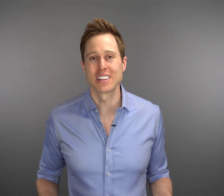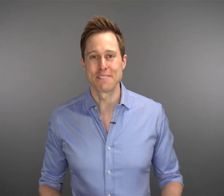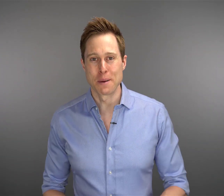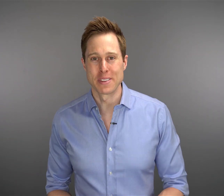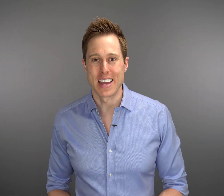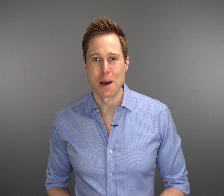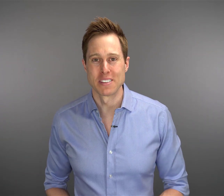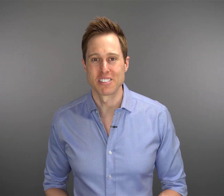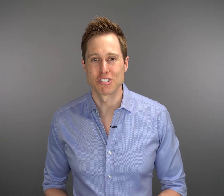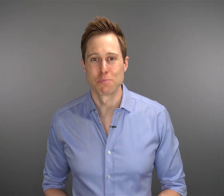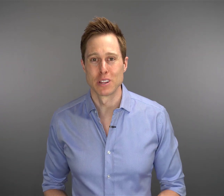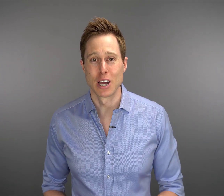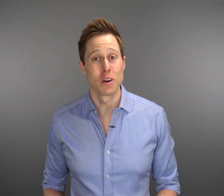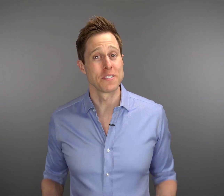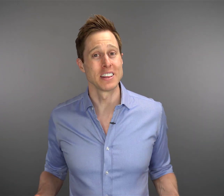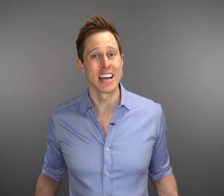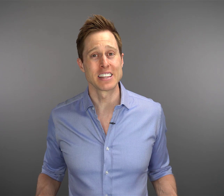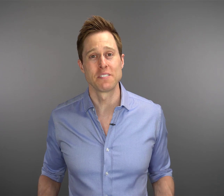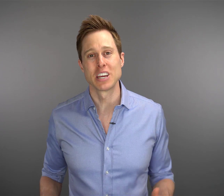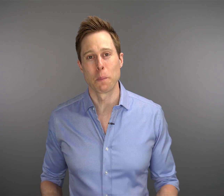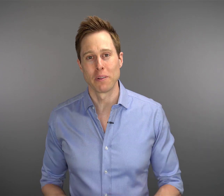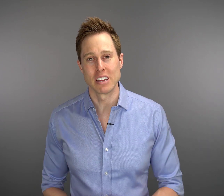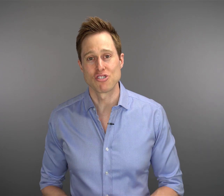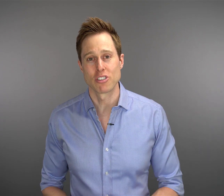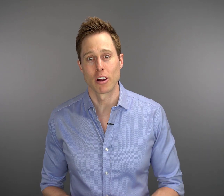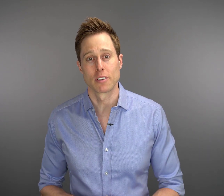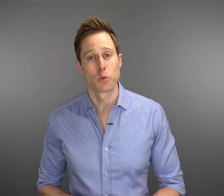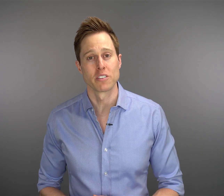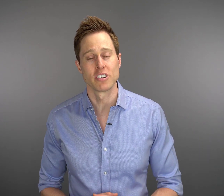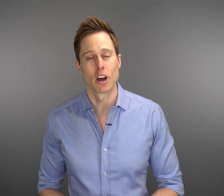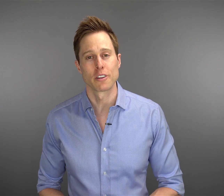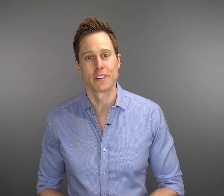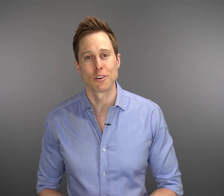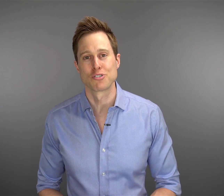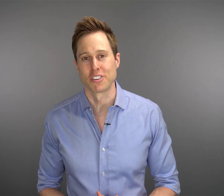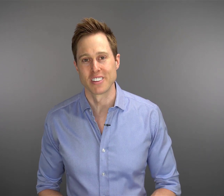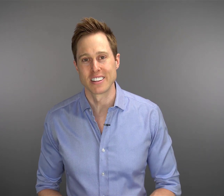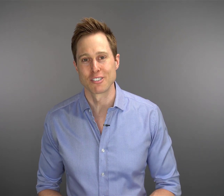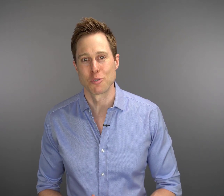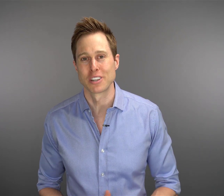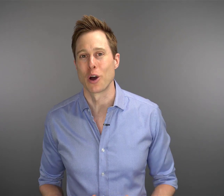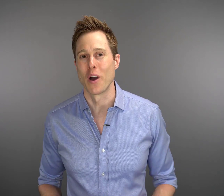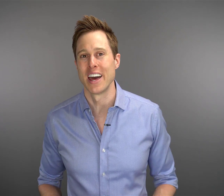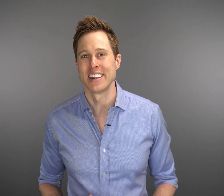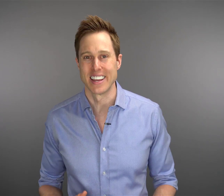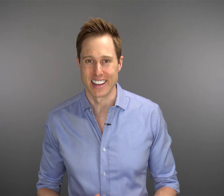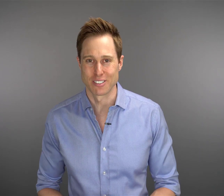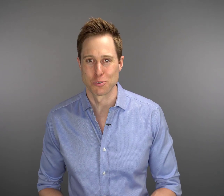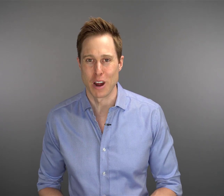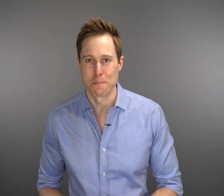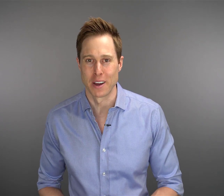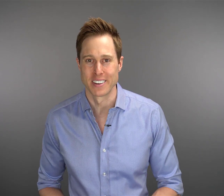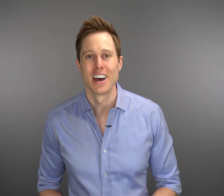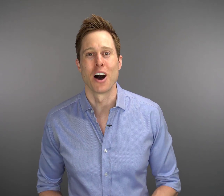leave them in the comment section below. If you liked the video, please share it, and if you want to see other videos just like this one, go ahead and hit that Subscribe button.